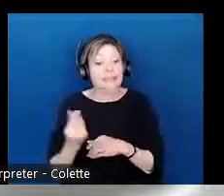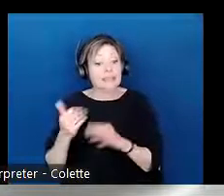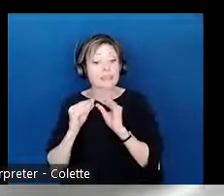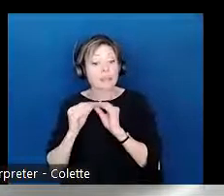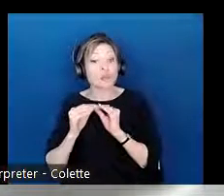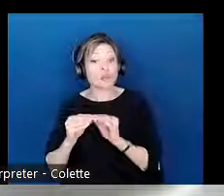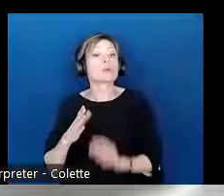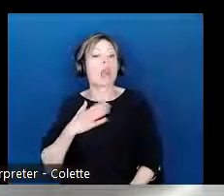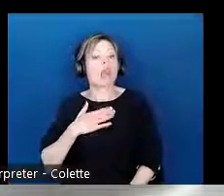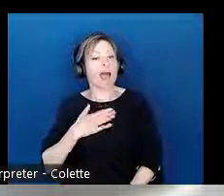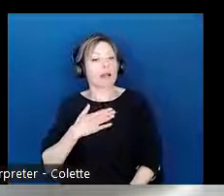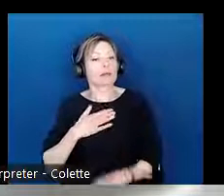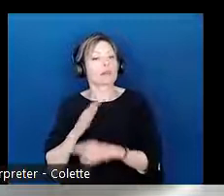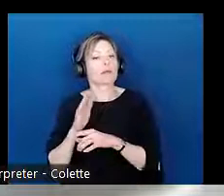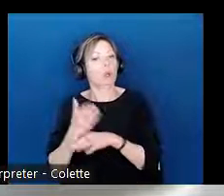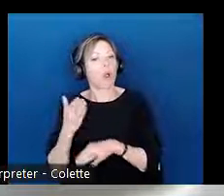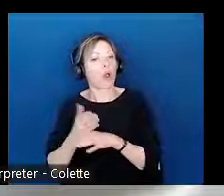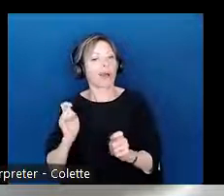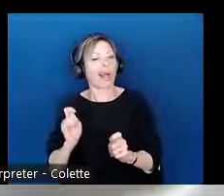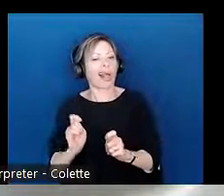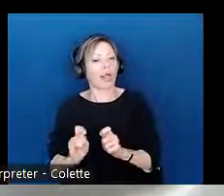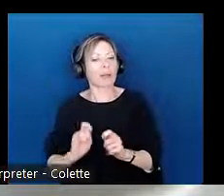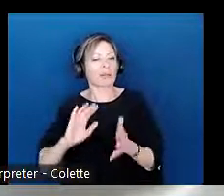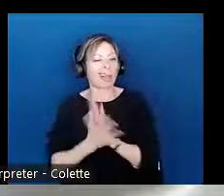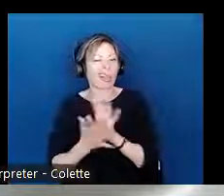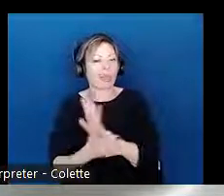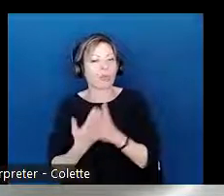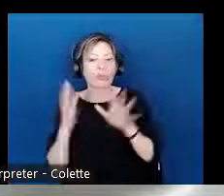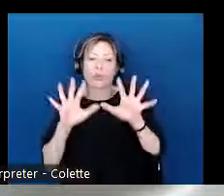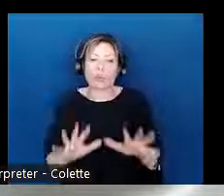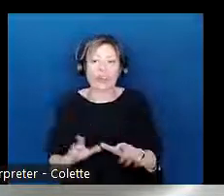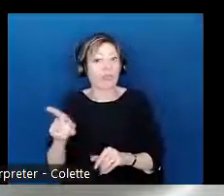months anyway they're not precious about them they want that's all part of the piece if threads